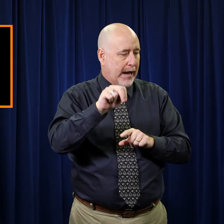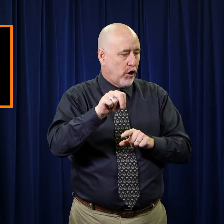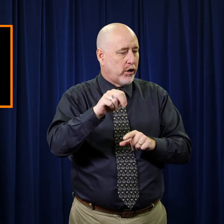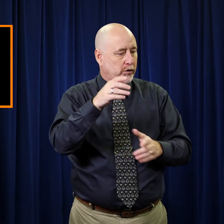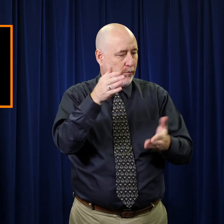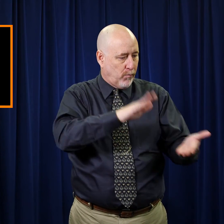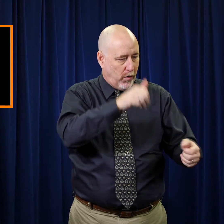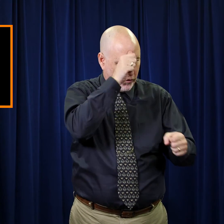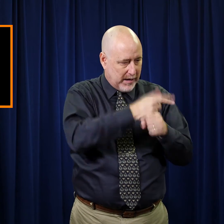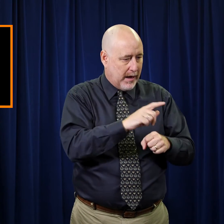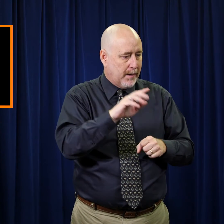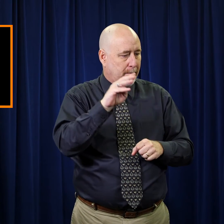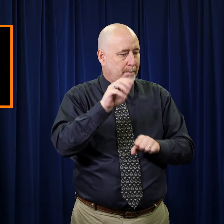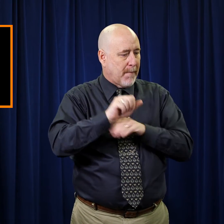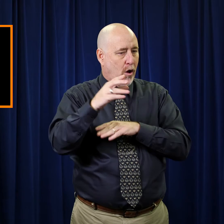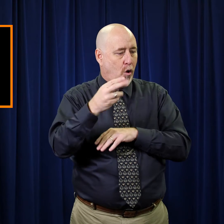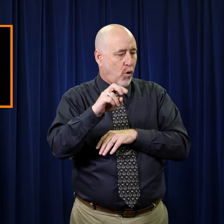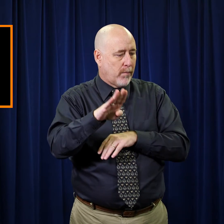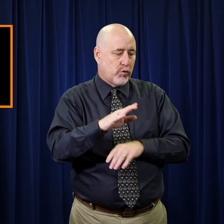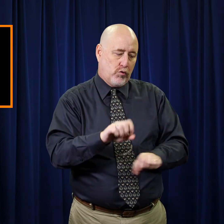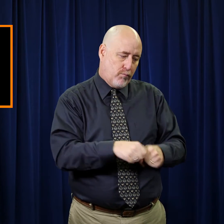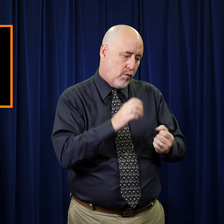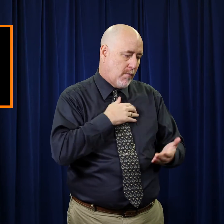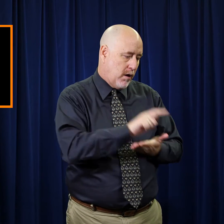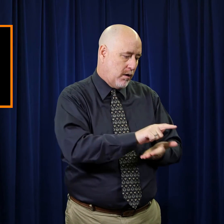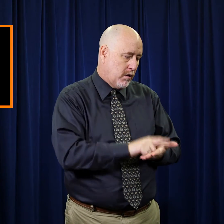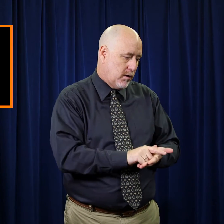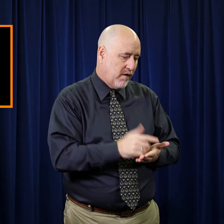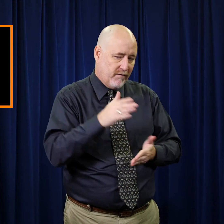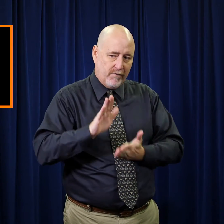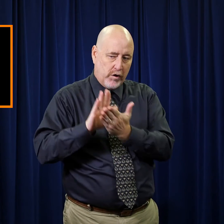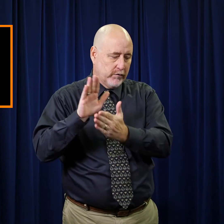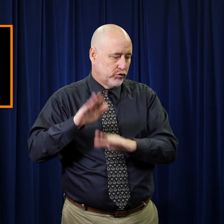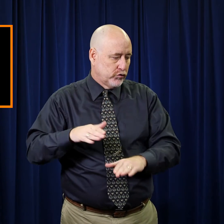Aaron your brother died on Mount Hor because you trespassed against Me among